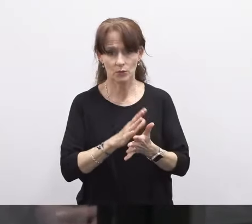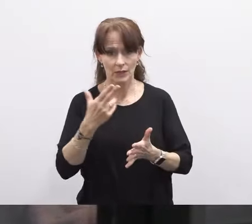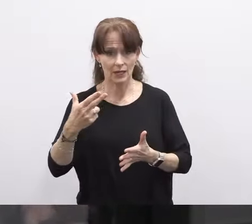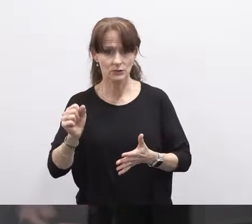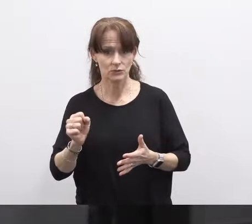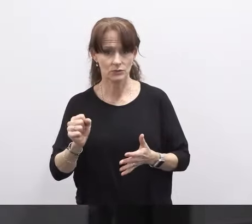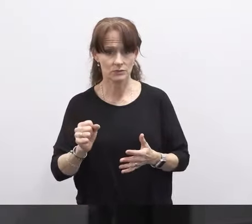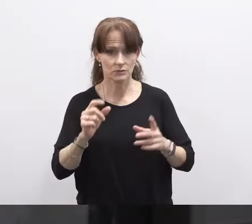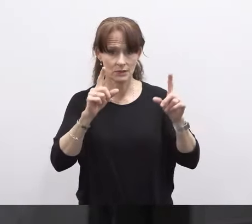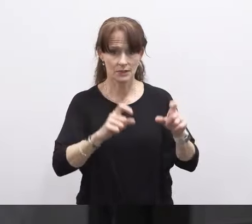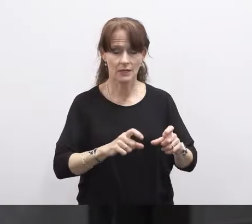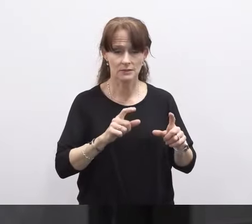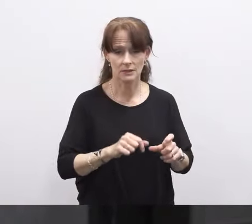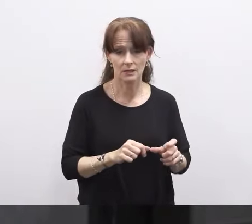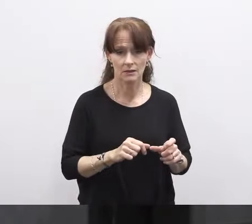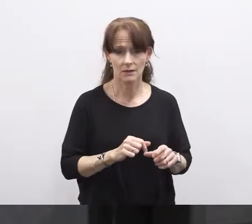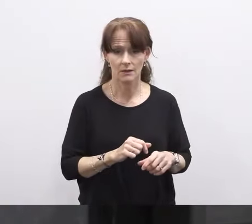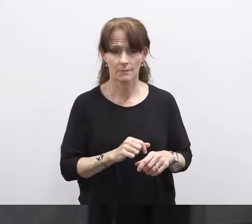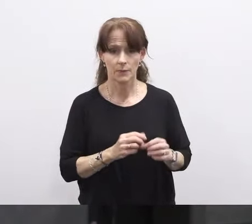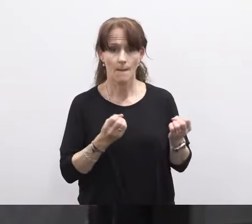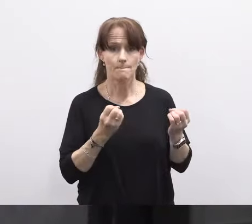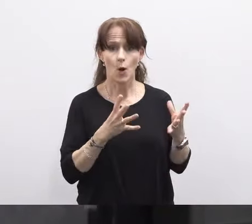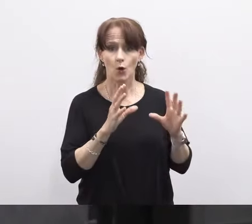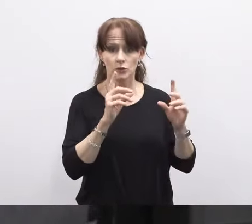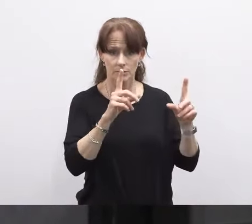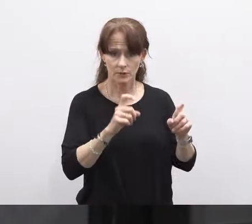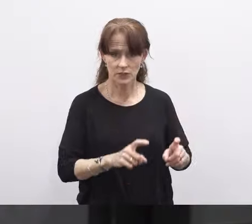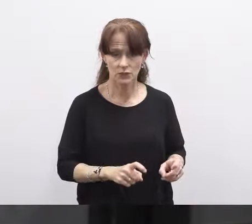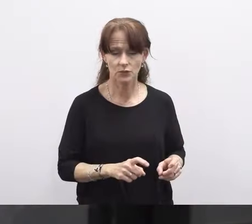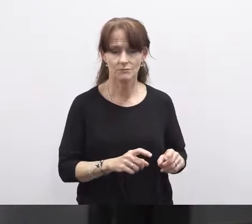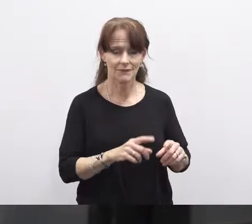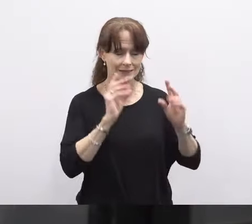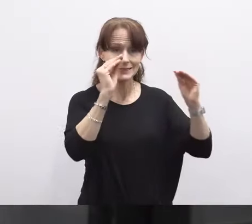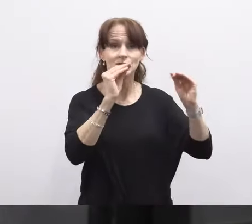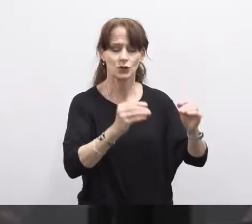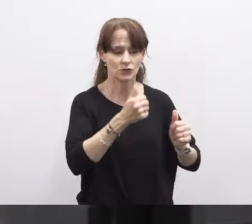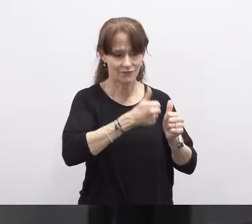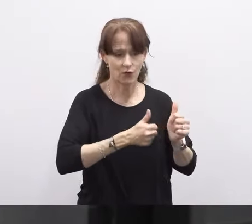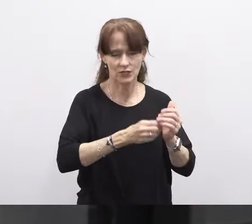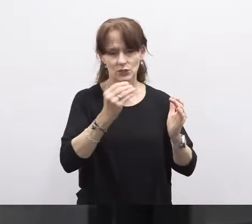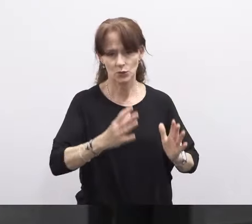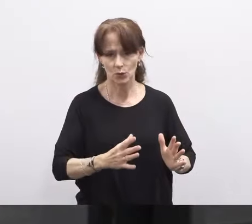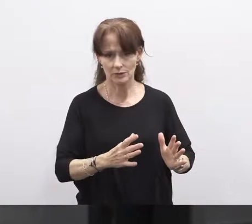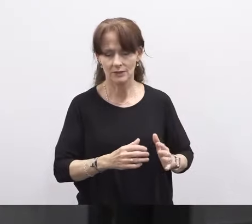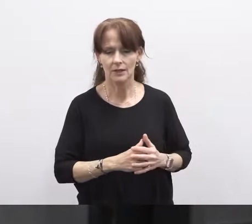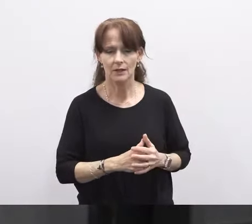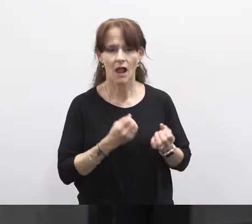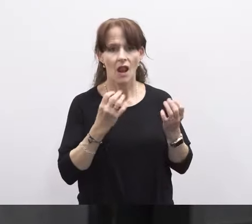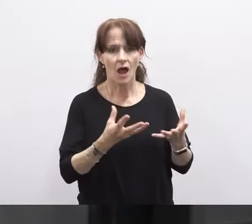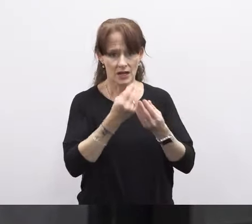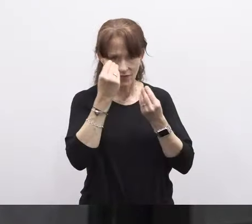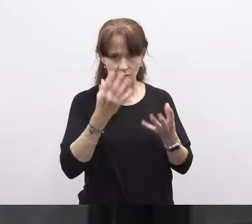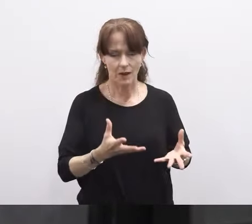we were testing multiple teachers for each student. So it was a lot of information to process for the district